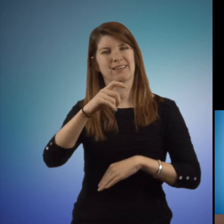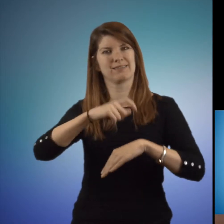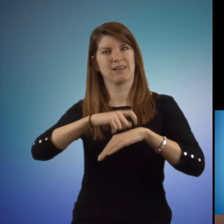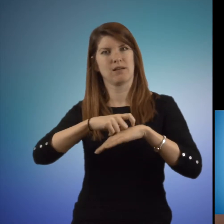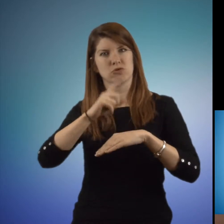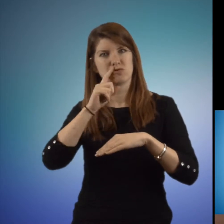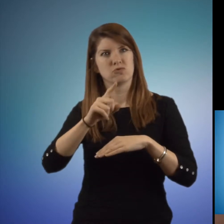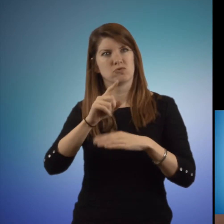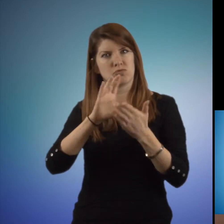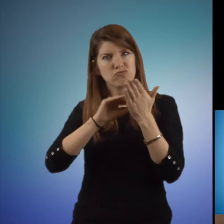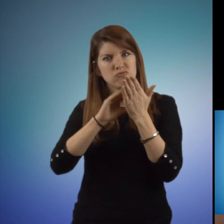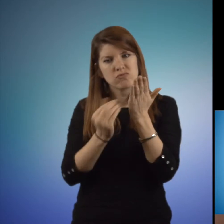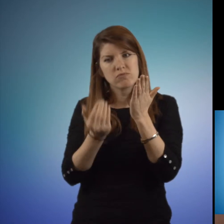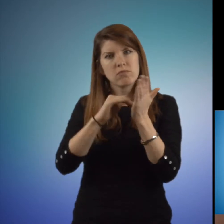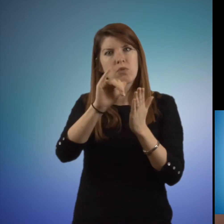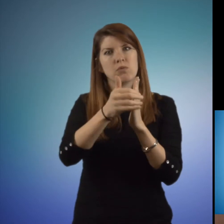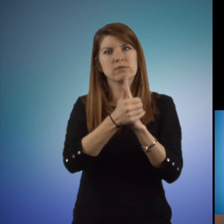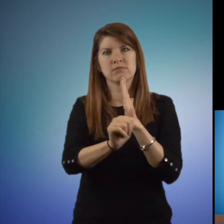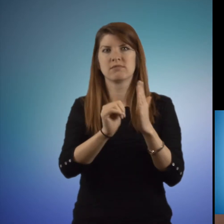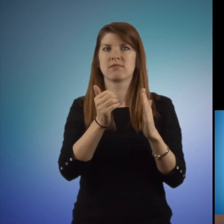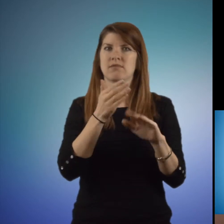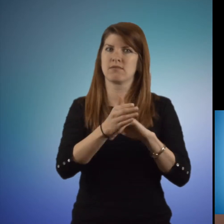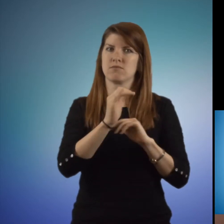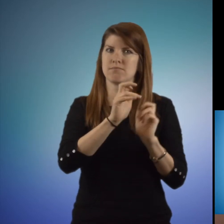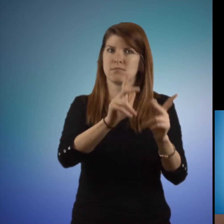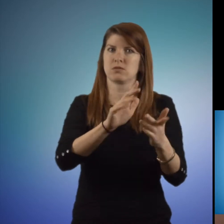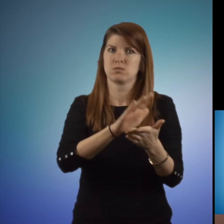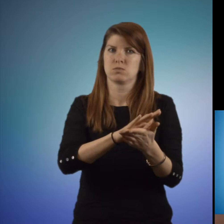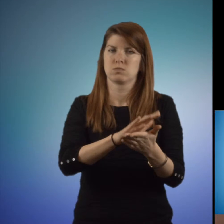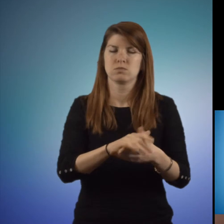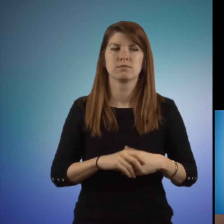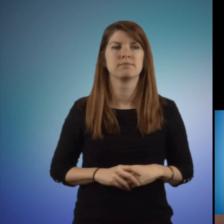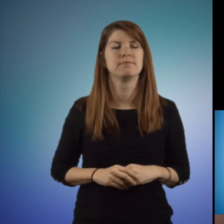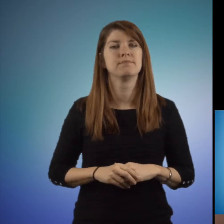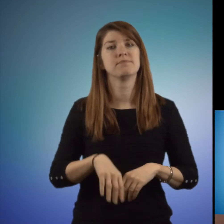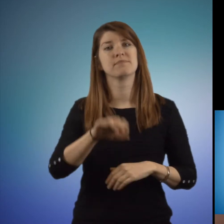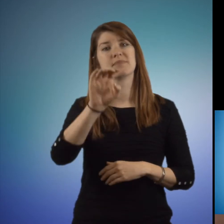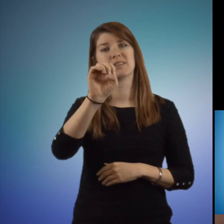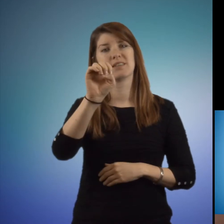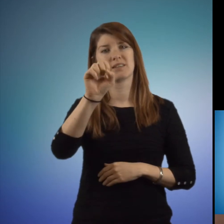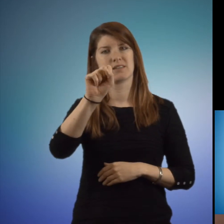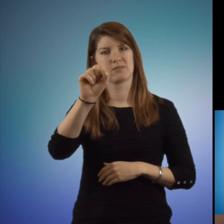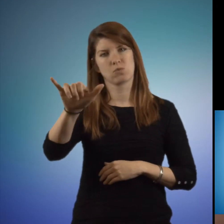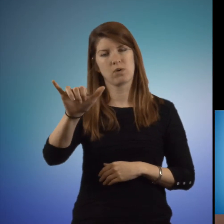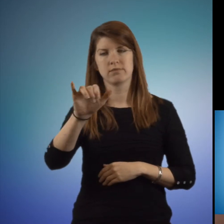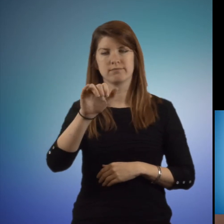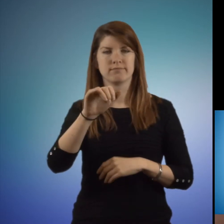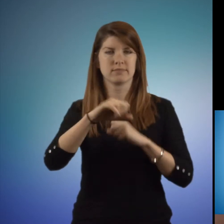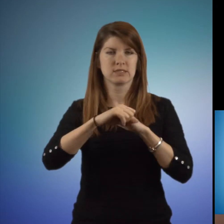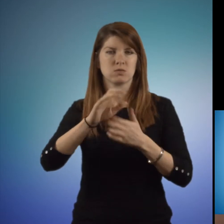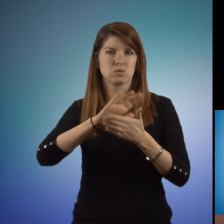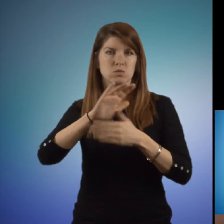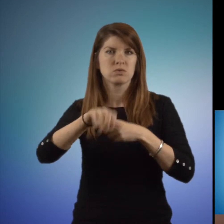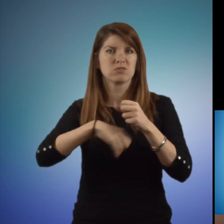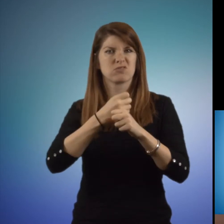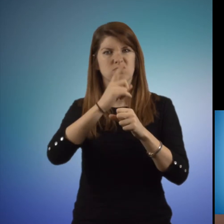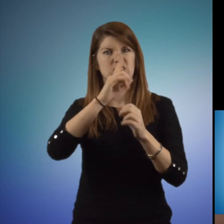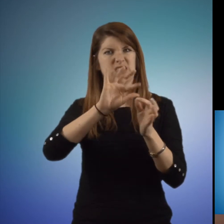after the child returns to school. ESY, or Extended School Year, is interpreted very differently in each state.